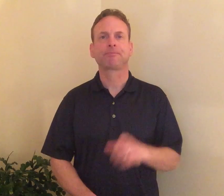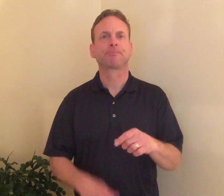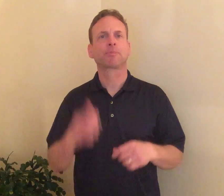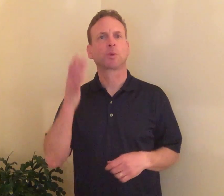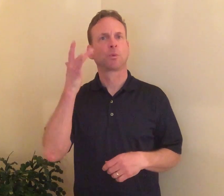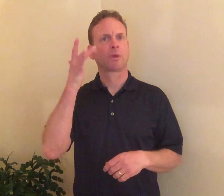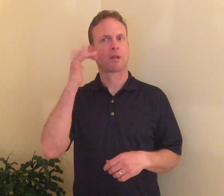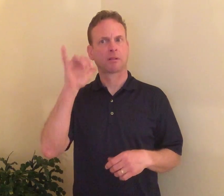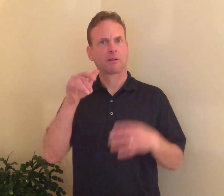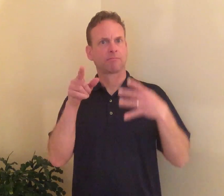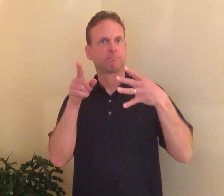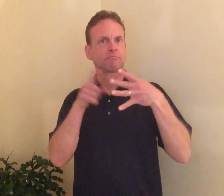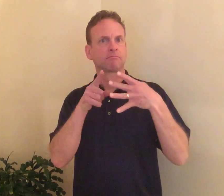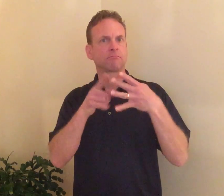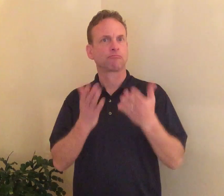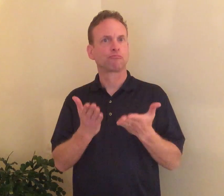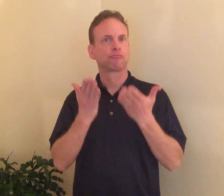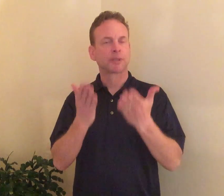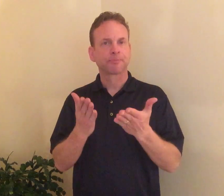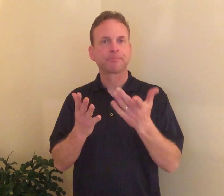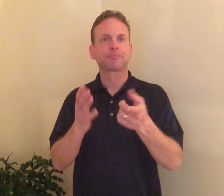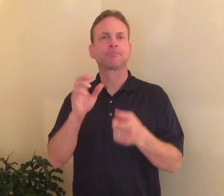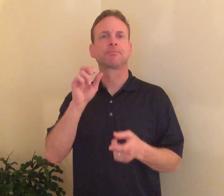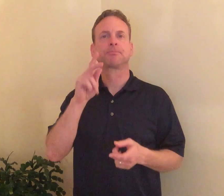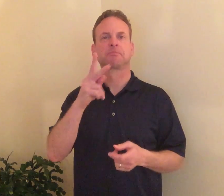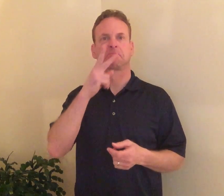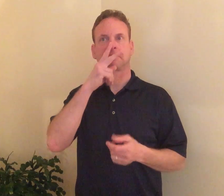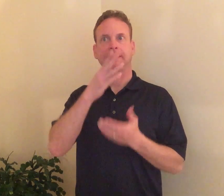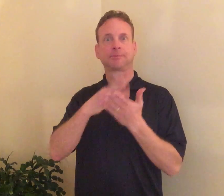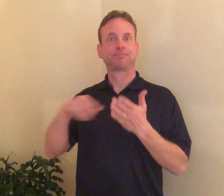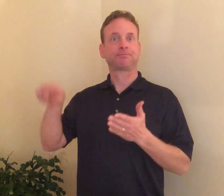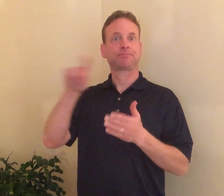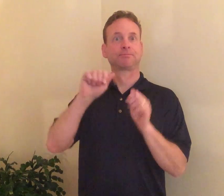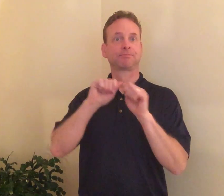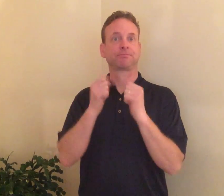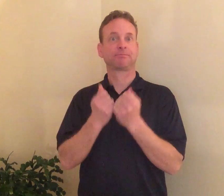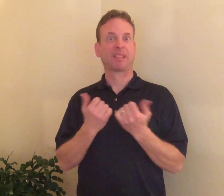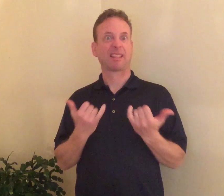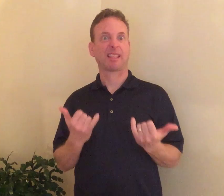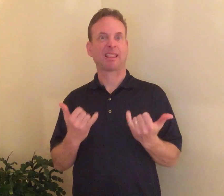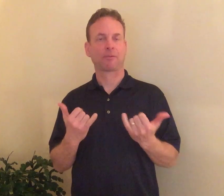The rationale for the second recommendation is that some agencies are now organizations